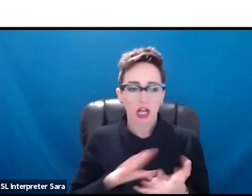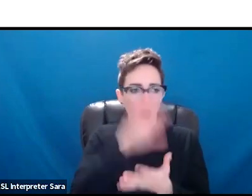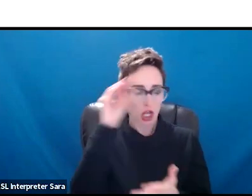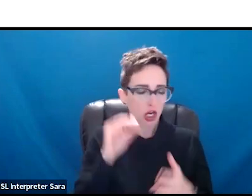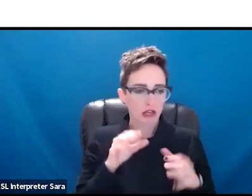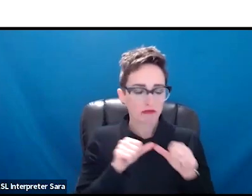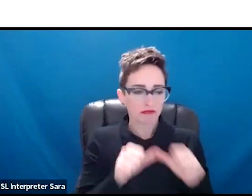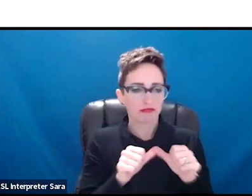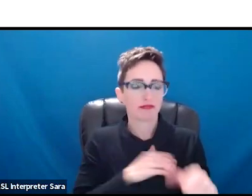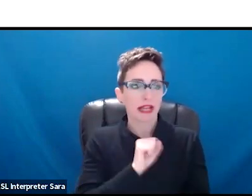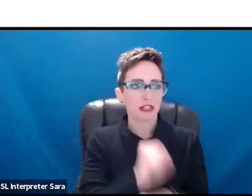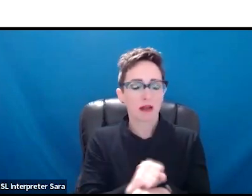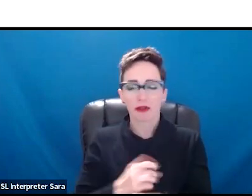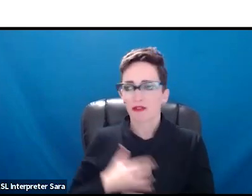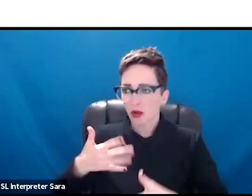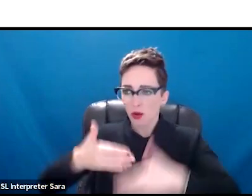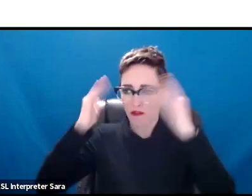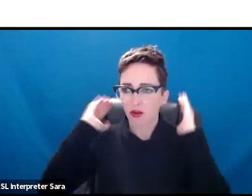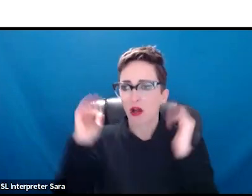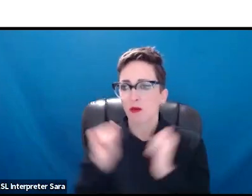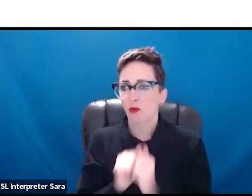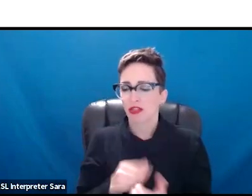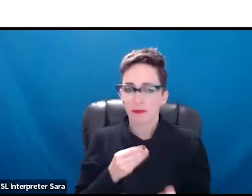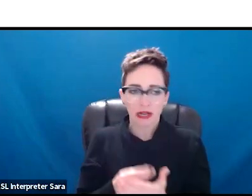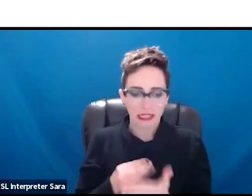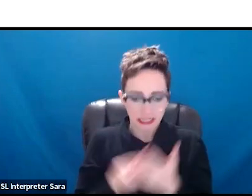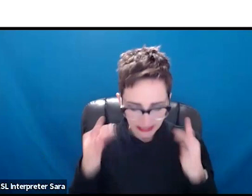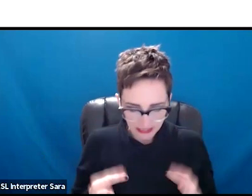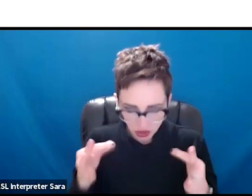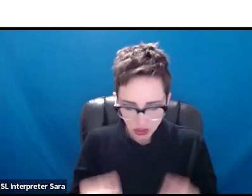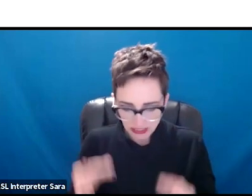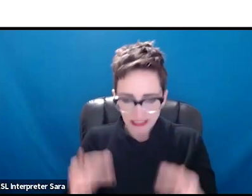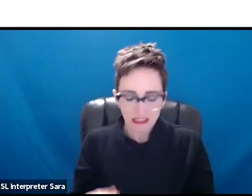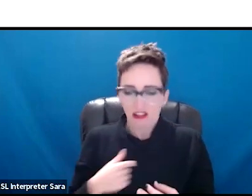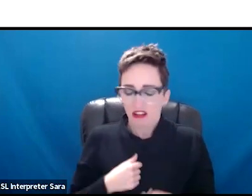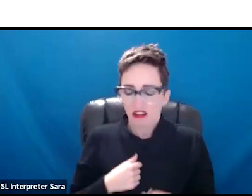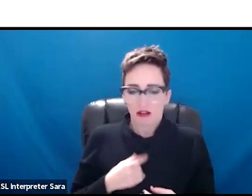I was overwhelmed with the poor financial decisions I'd made.